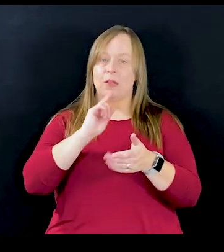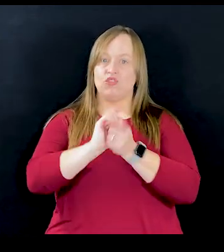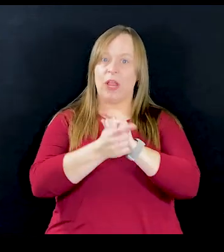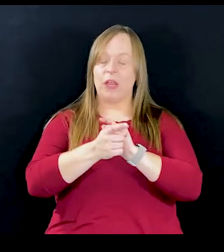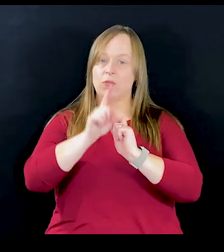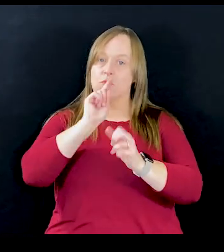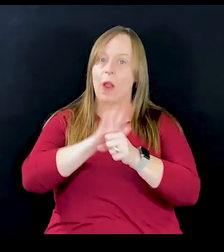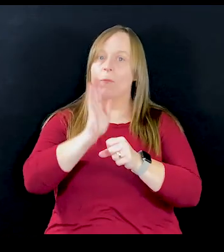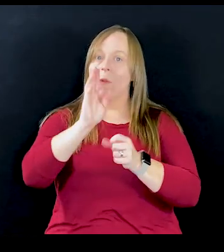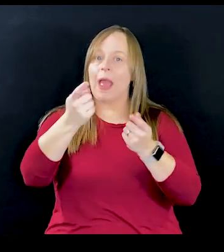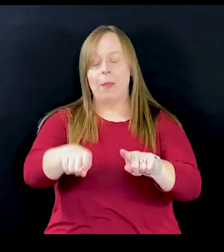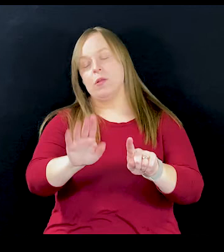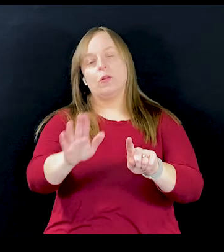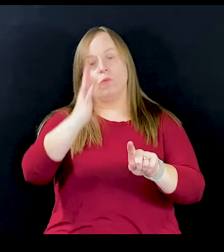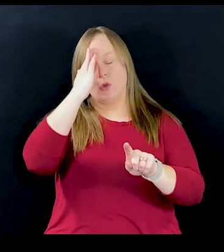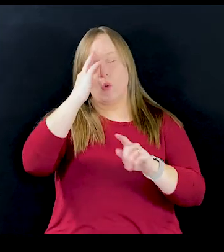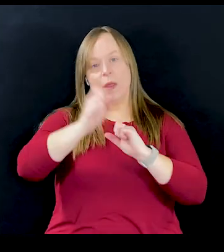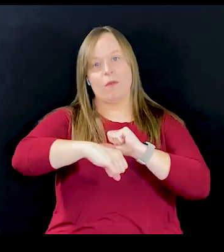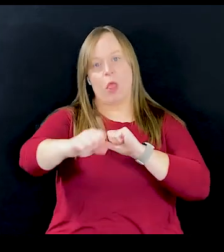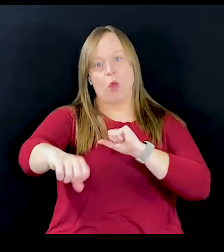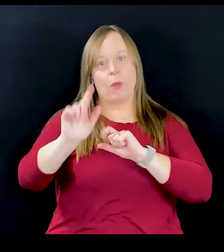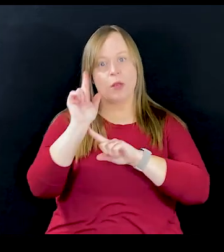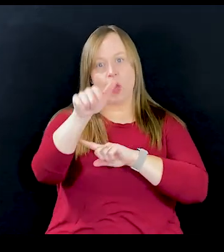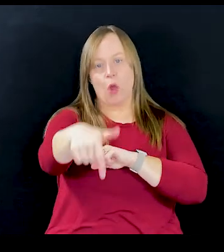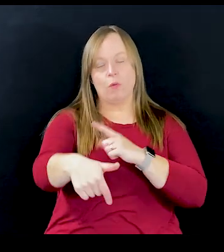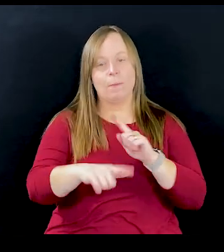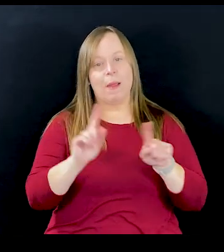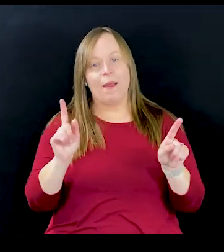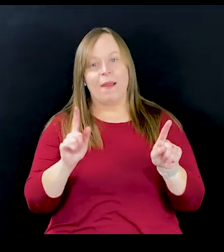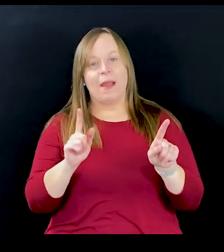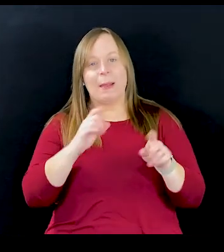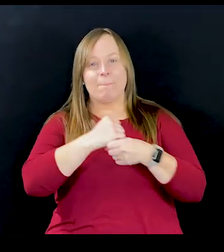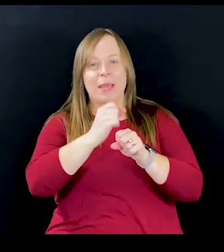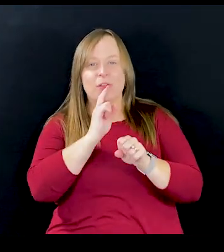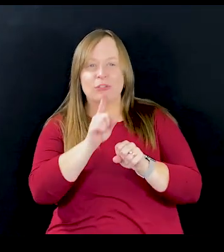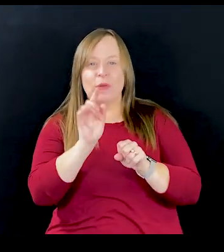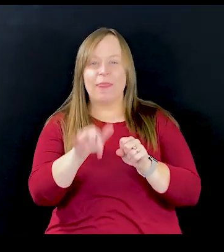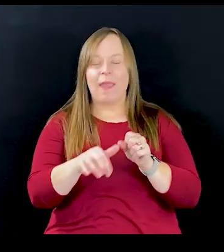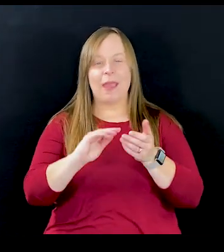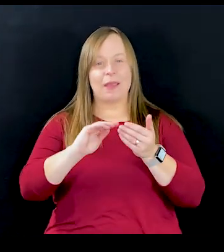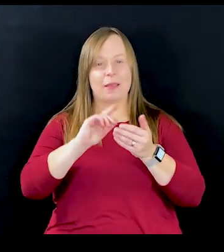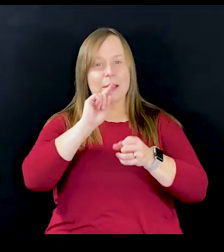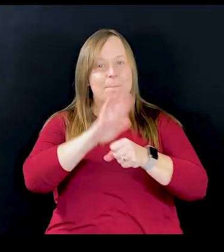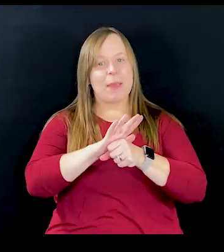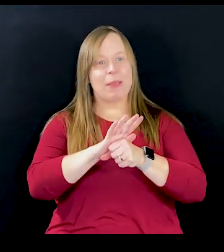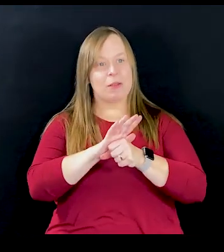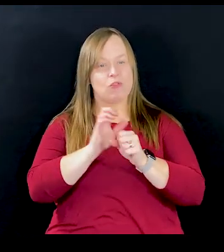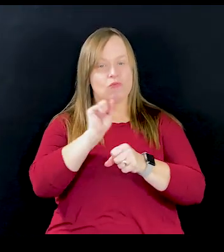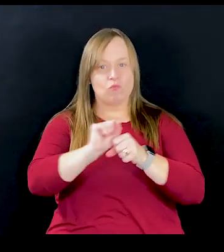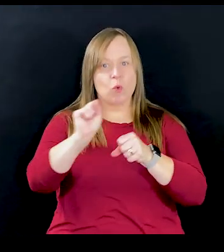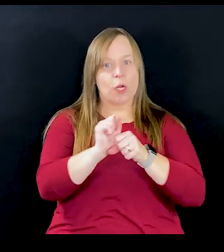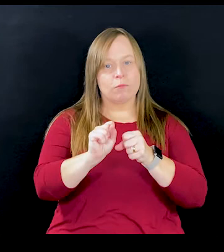that change is going to happen because we have a long way to go. But ensuring that there's a commitment to doing the work.